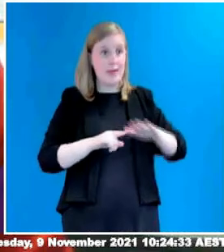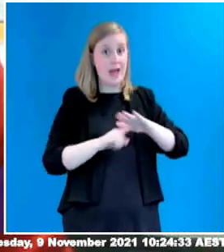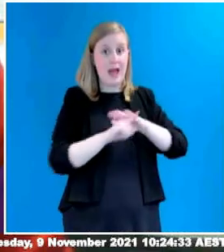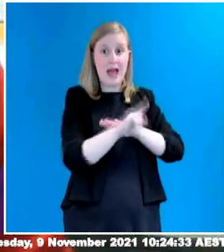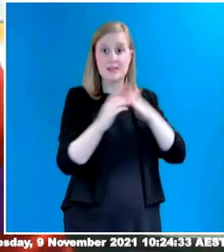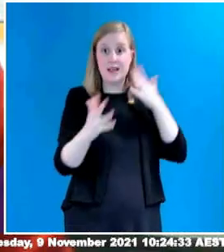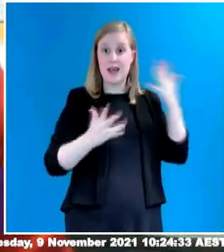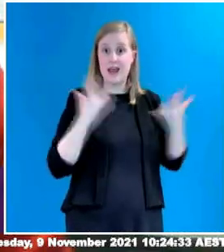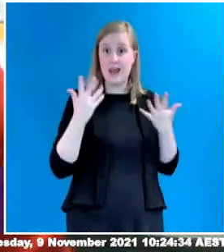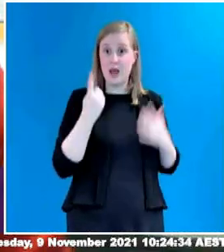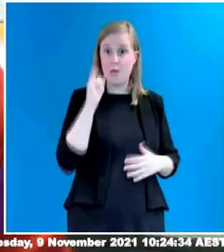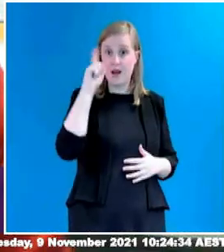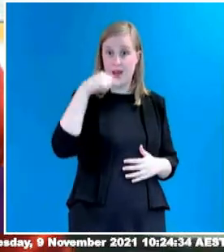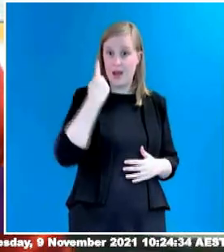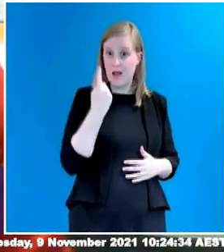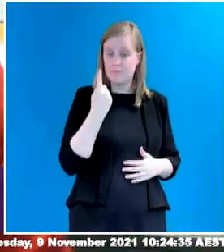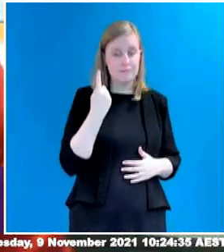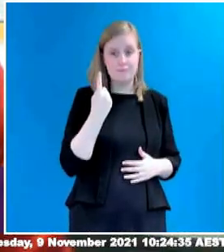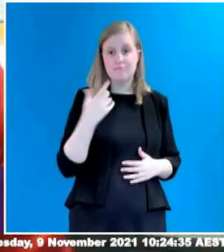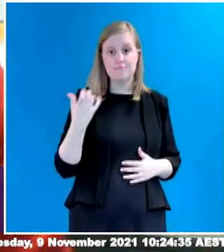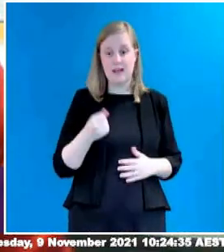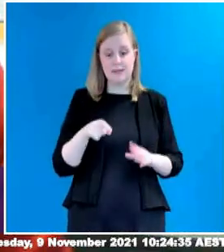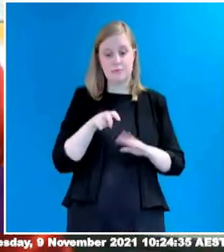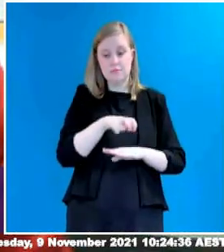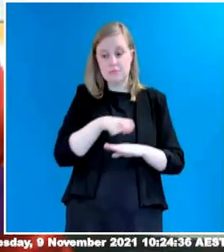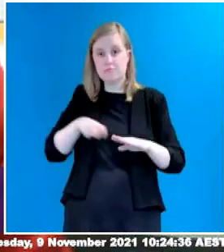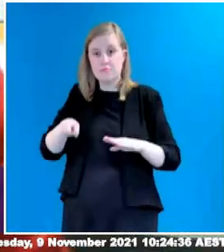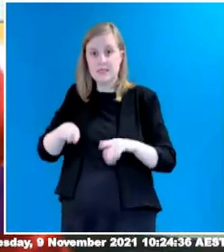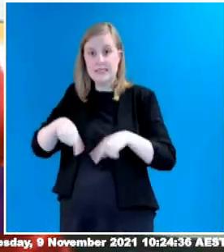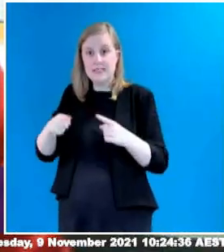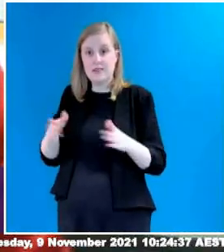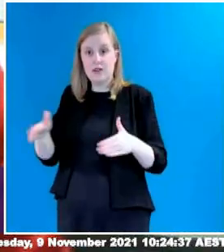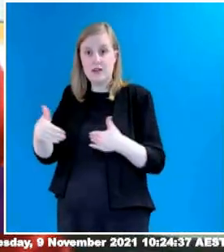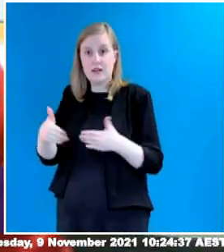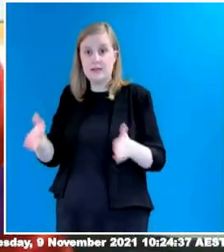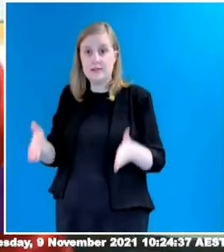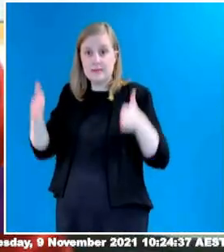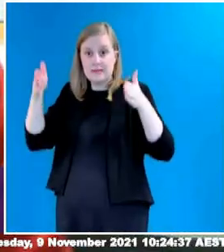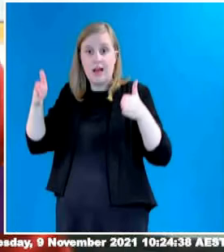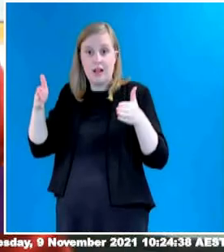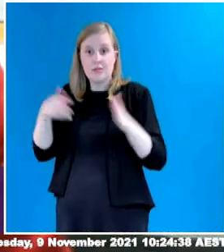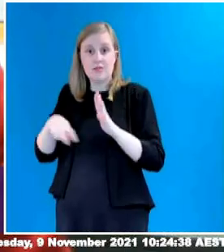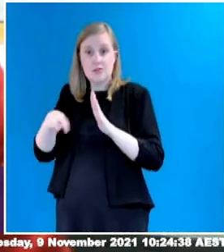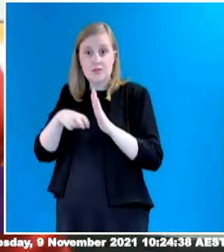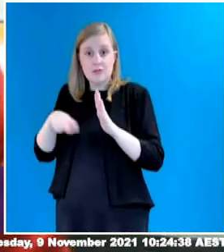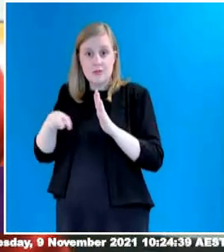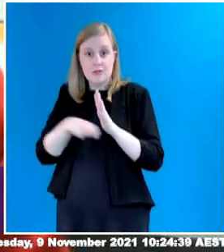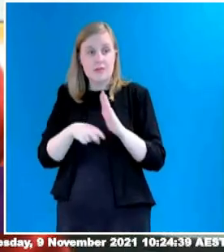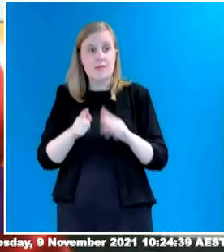changed to these people have been taken on discipline to an open exercise yard,